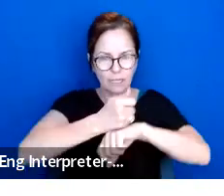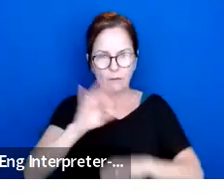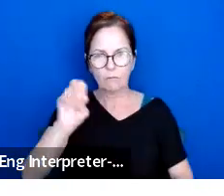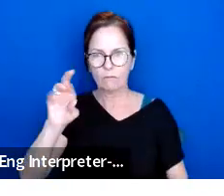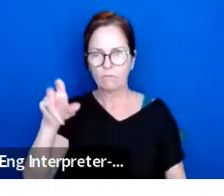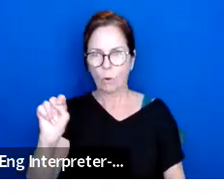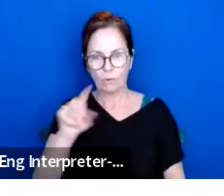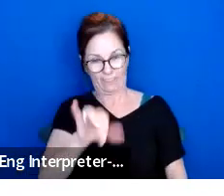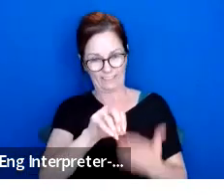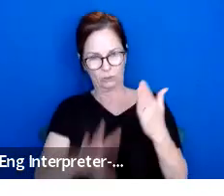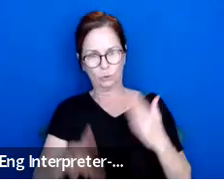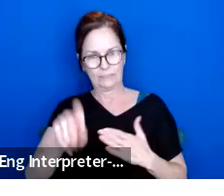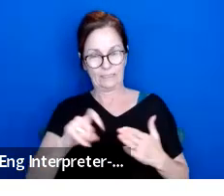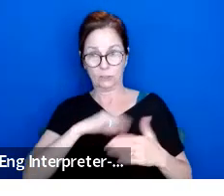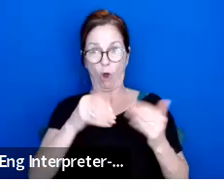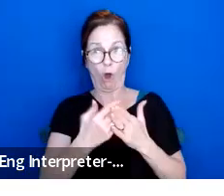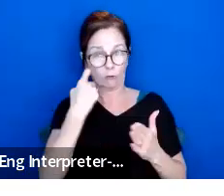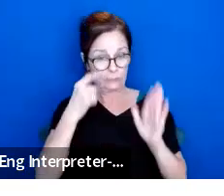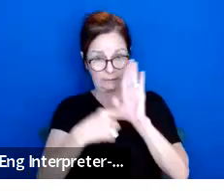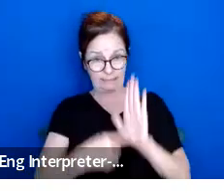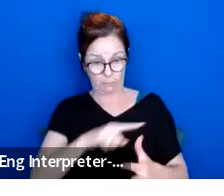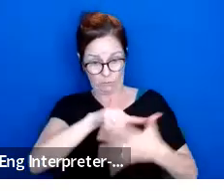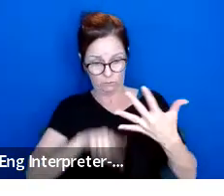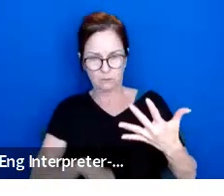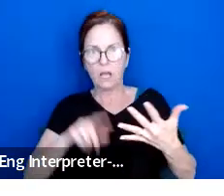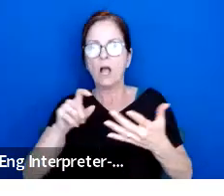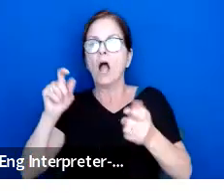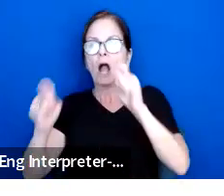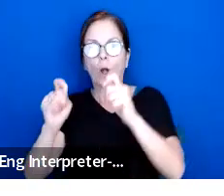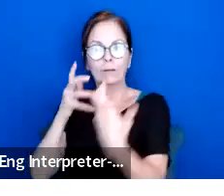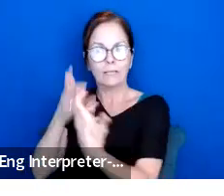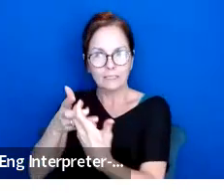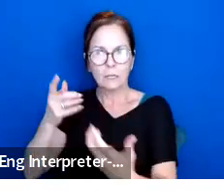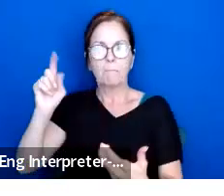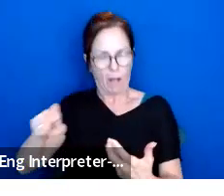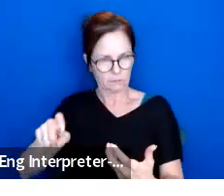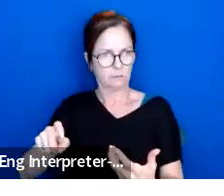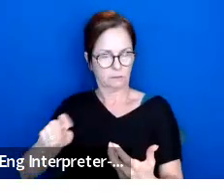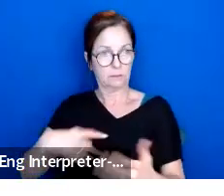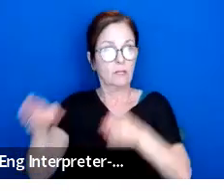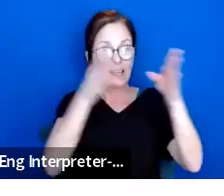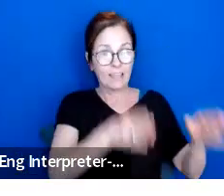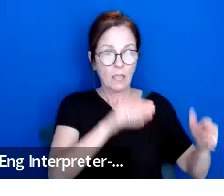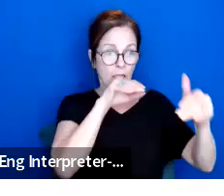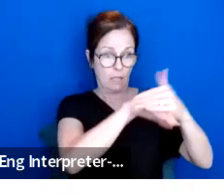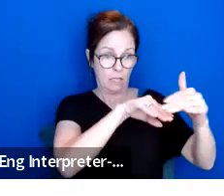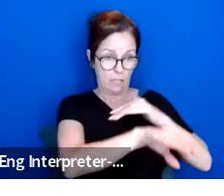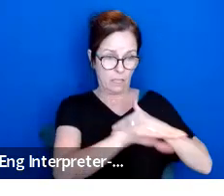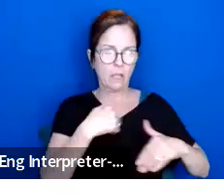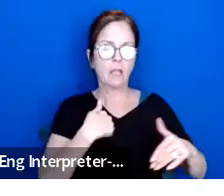All of those are accommodations that we must make. General accessibility is a certain that we need to change our materials.